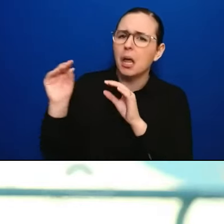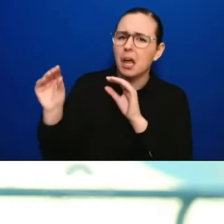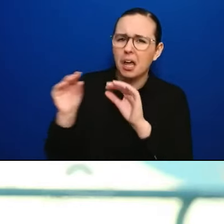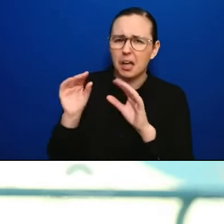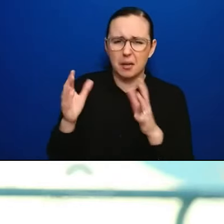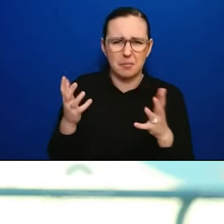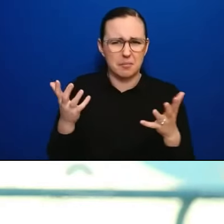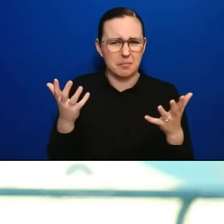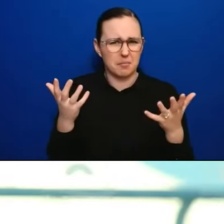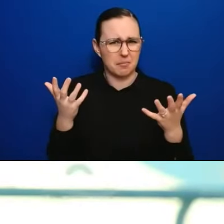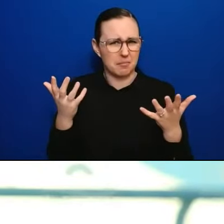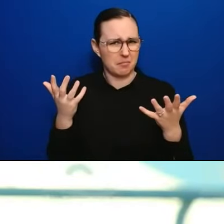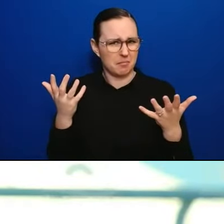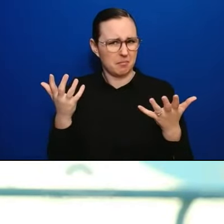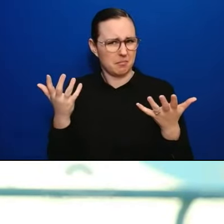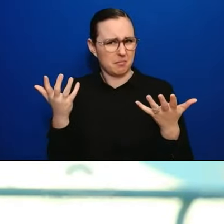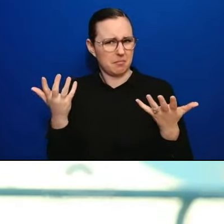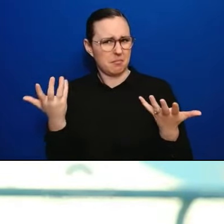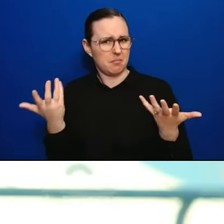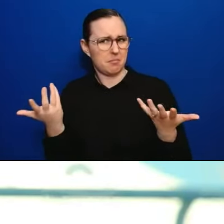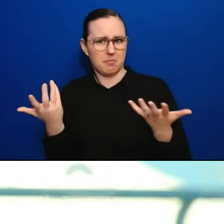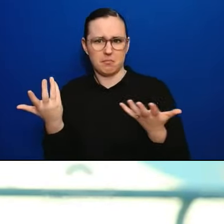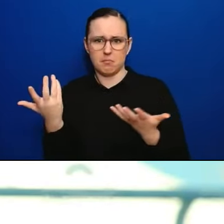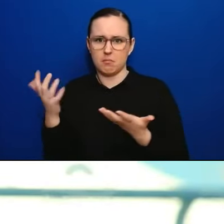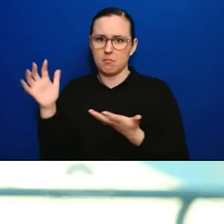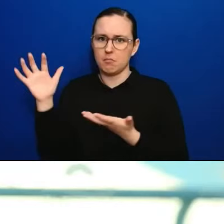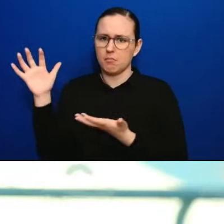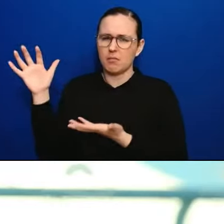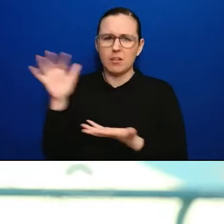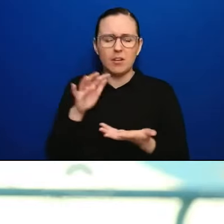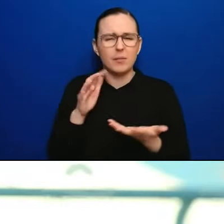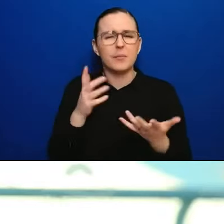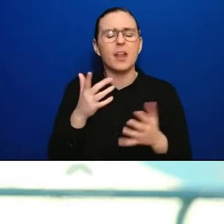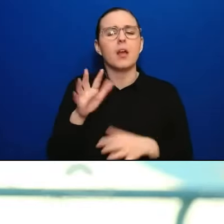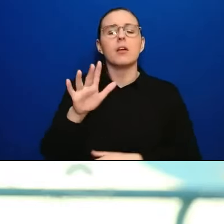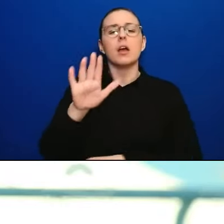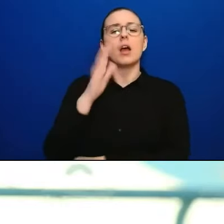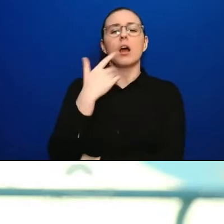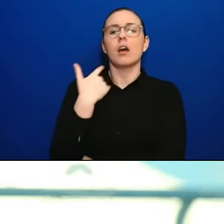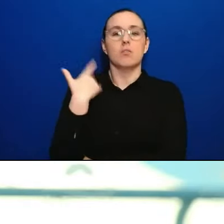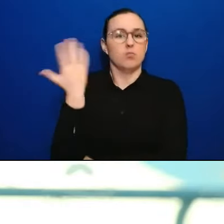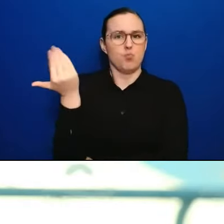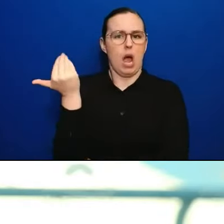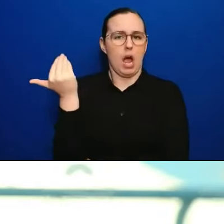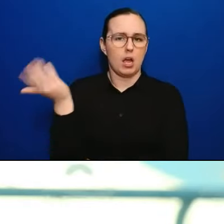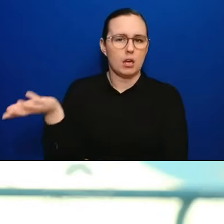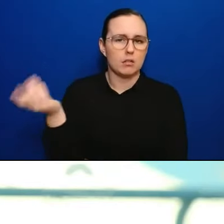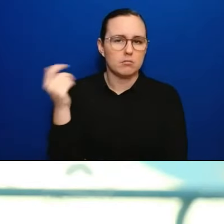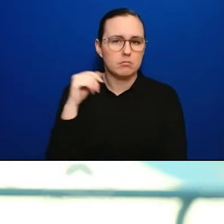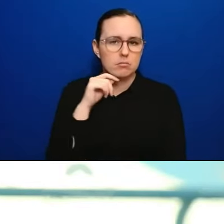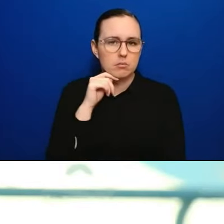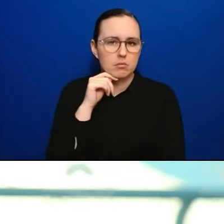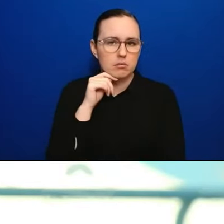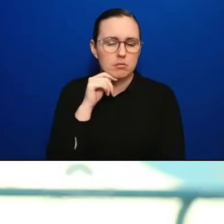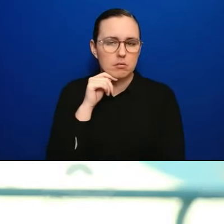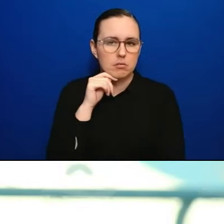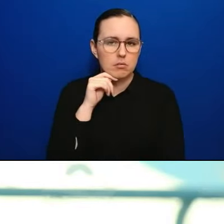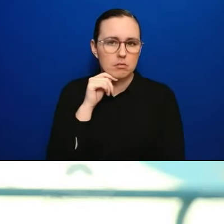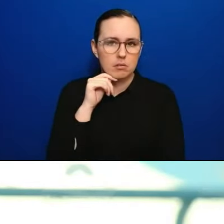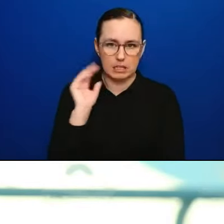They are just starting to trickle in. Or at universities. So is it we just haven't seen them in broad numbers at those